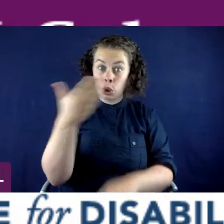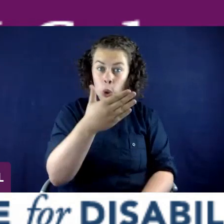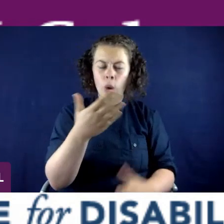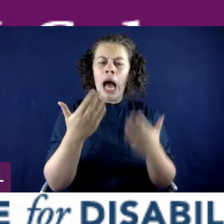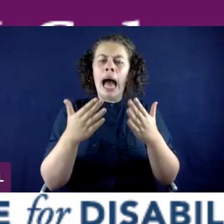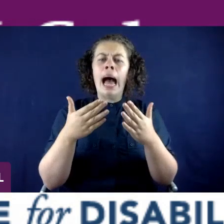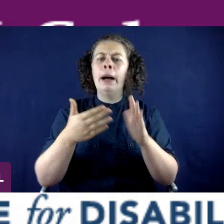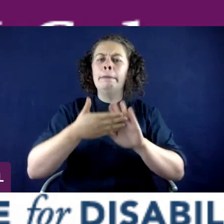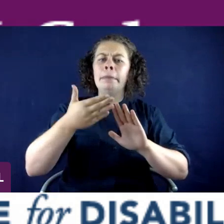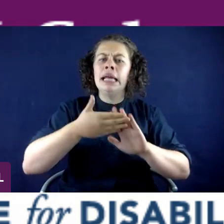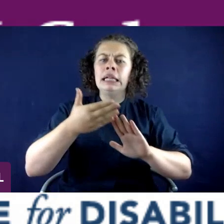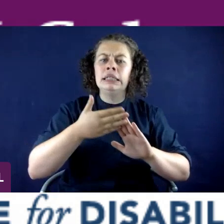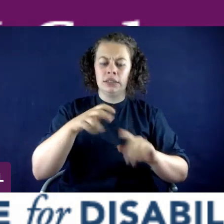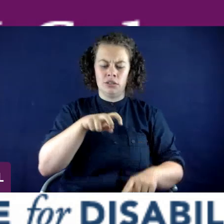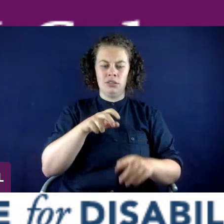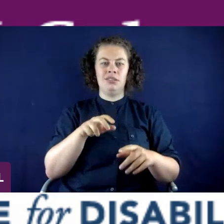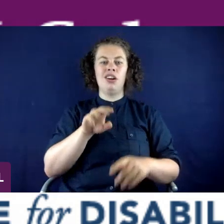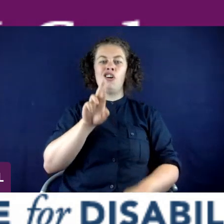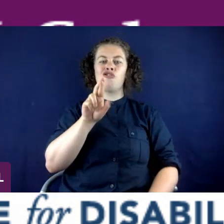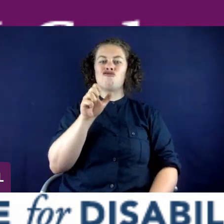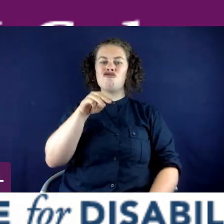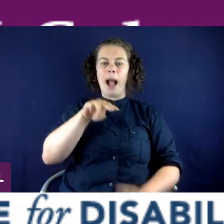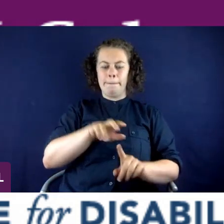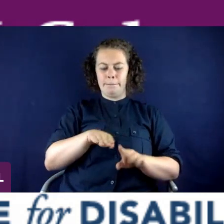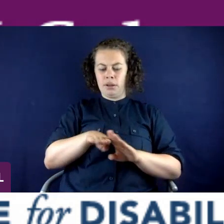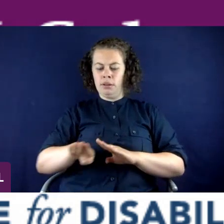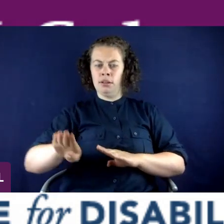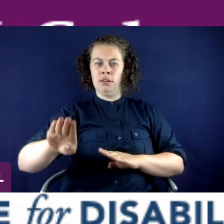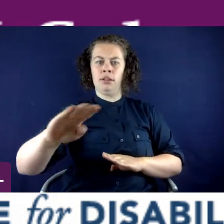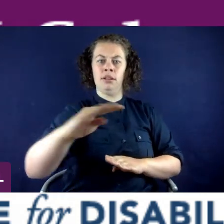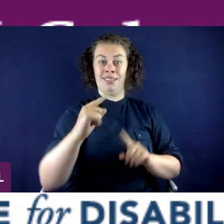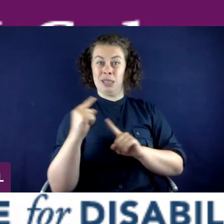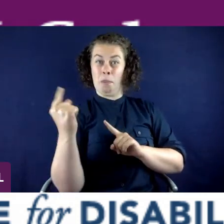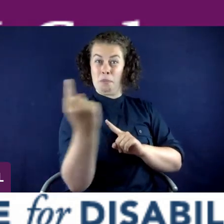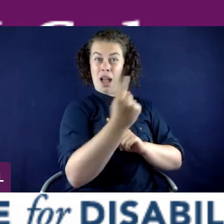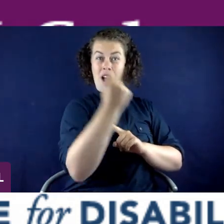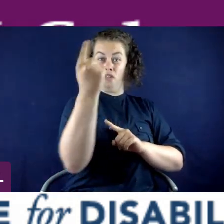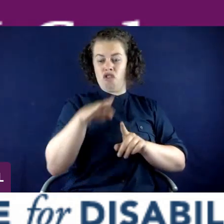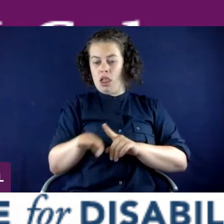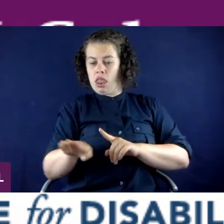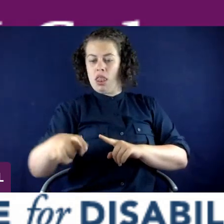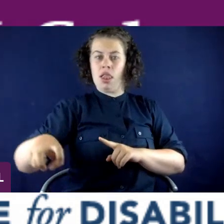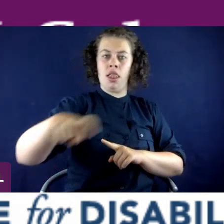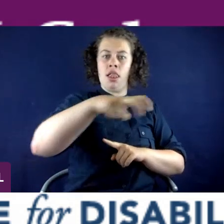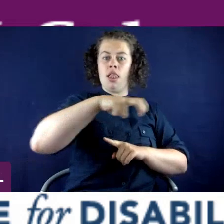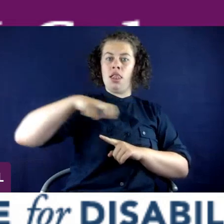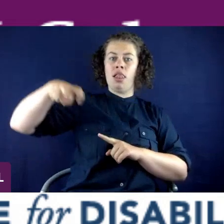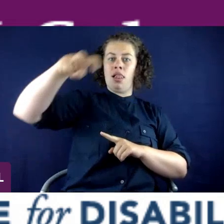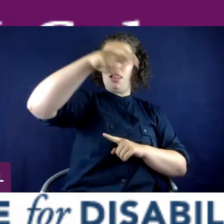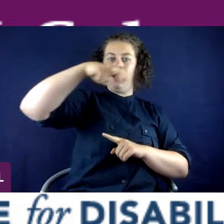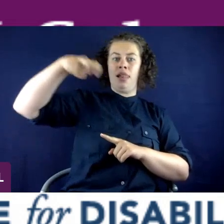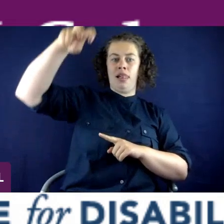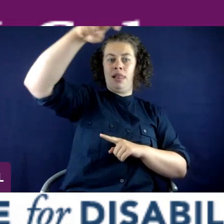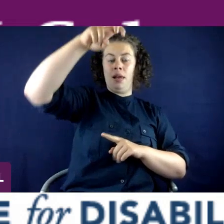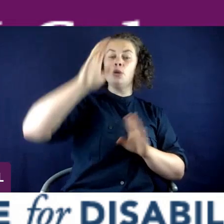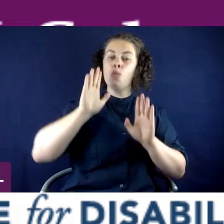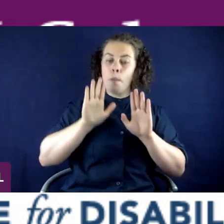and you must go from the bottom all the way to the top and then back down. There are other accessible designs and